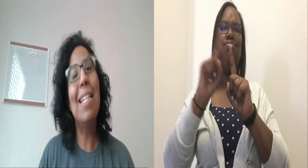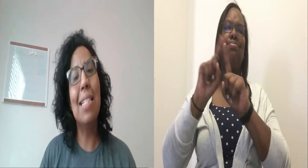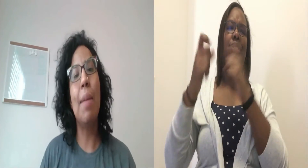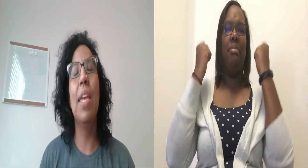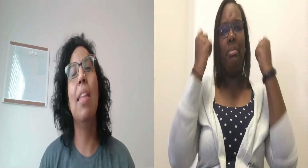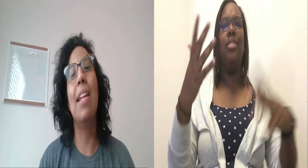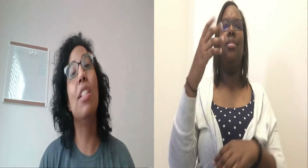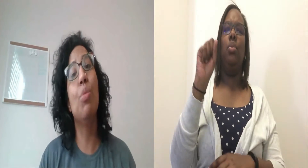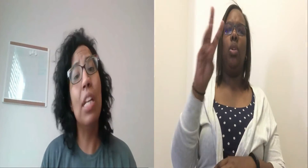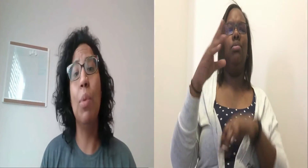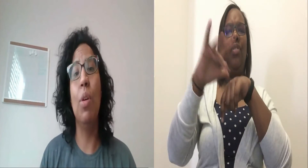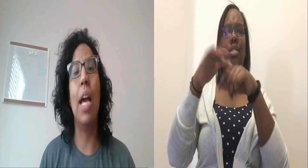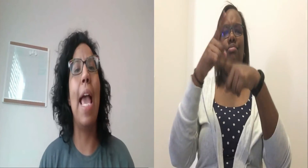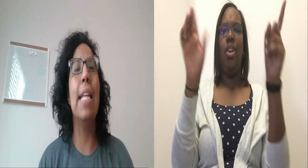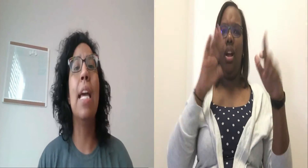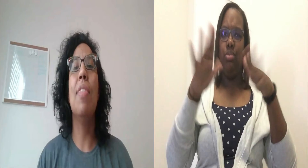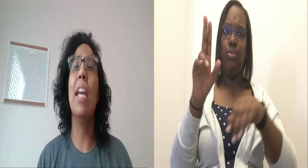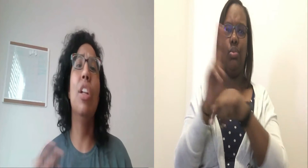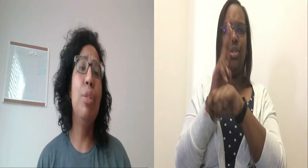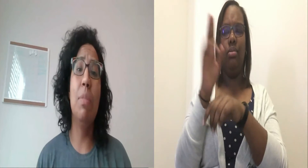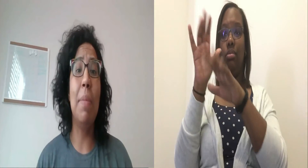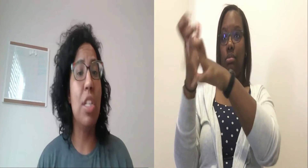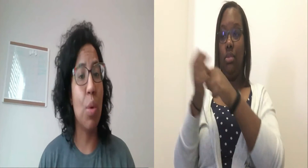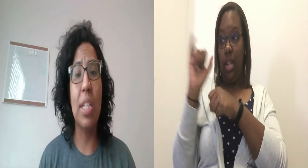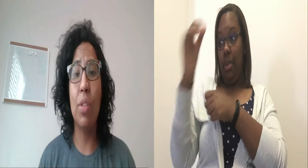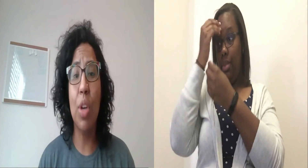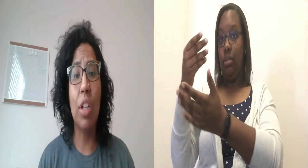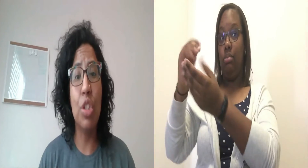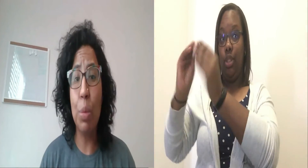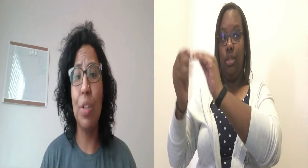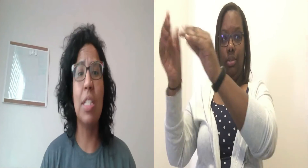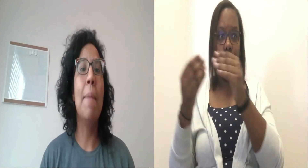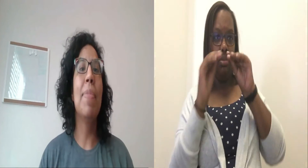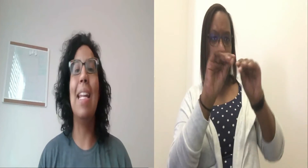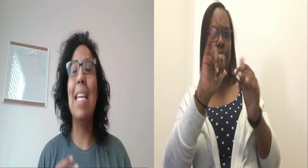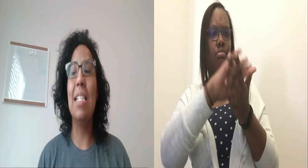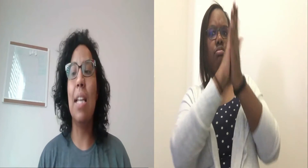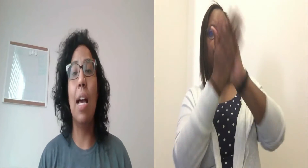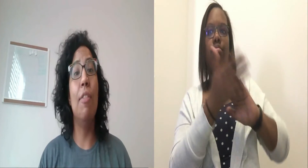into something that is readable and that includes maybe stories from your consumers that is uh